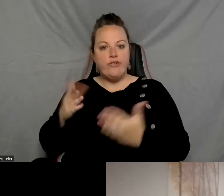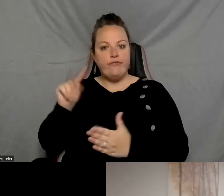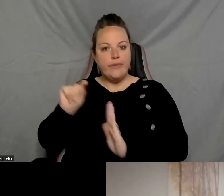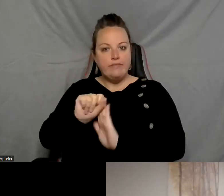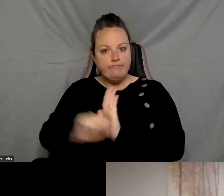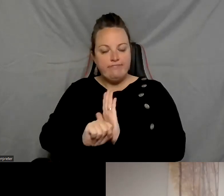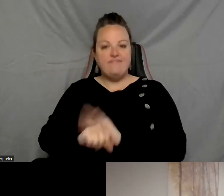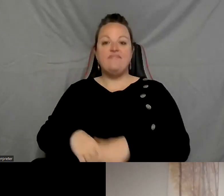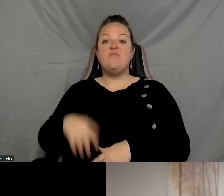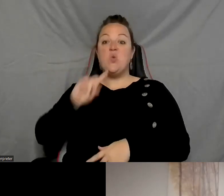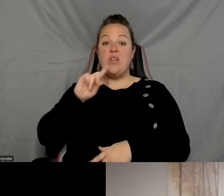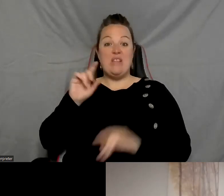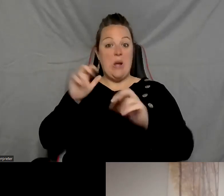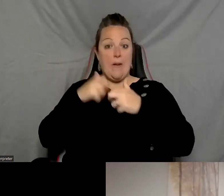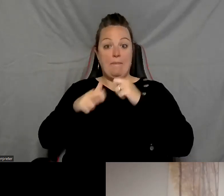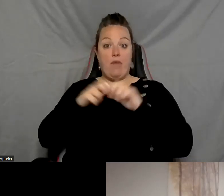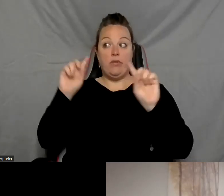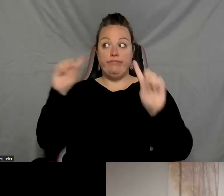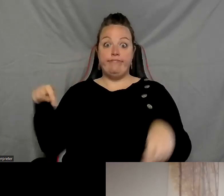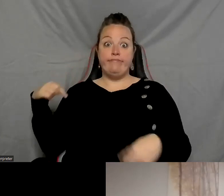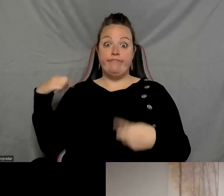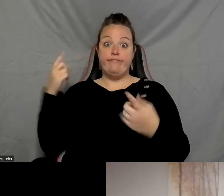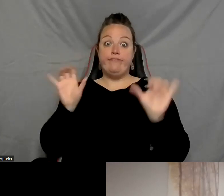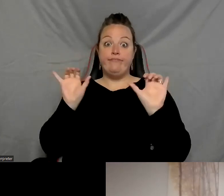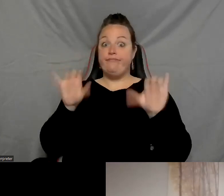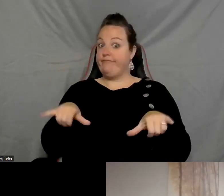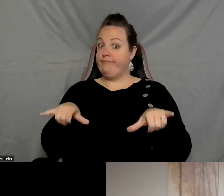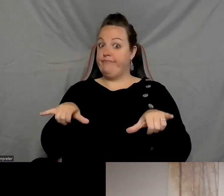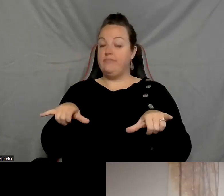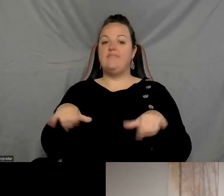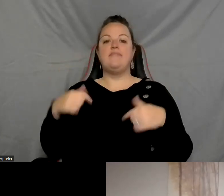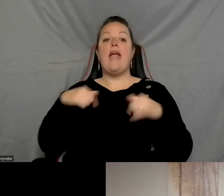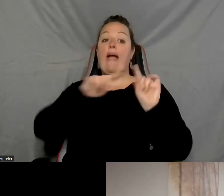old problem that's really coming to a head. I came here and I stayed, which sometimes